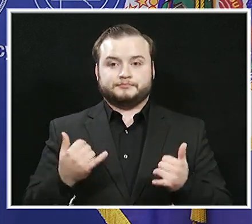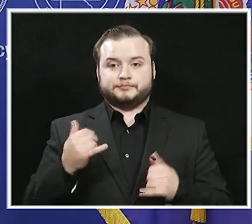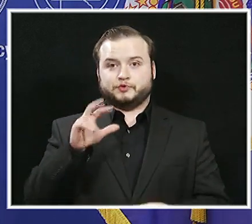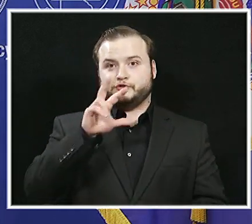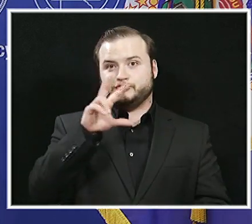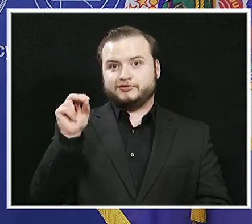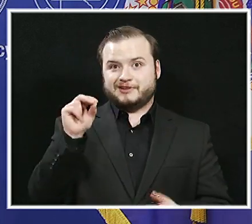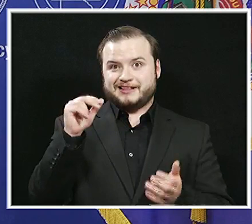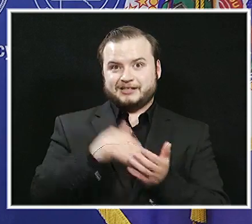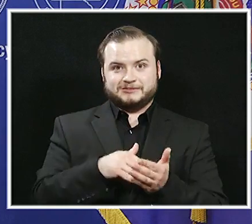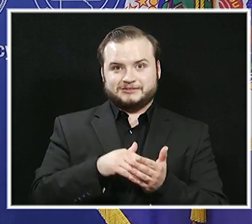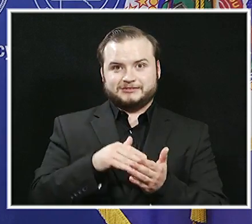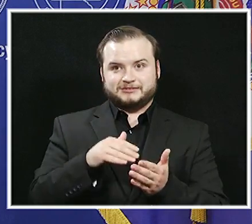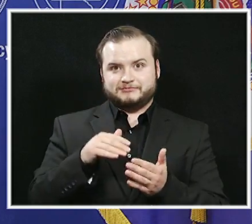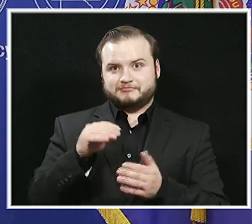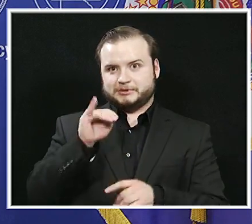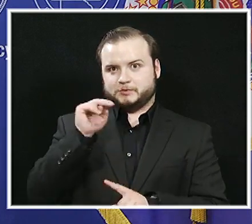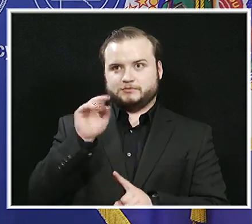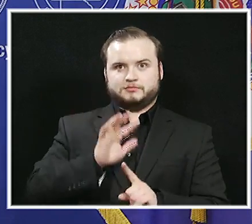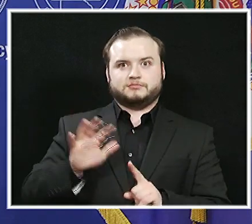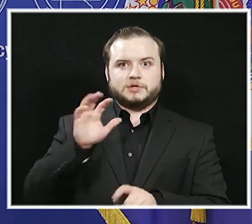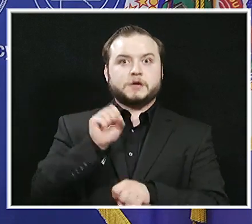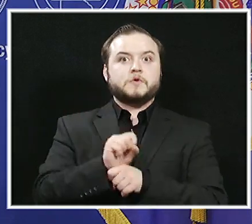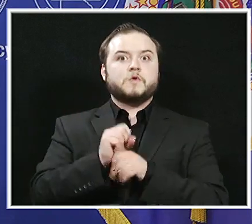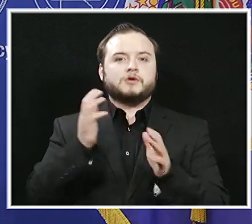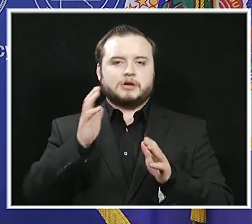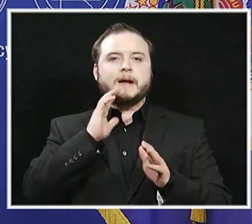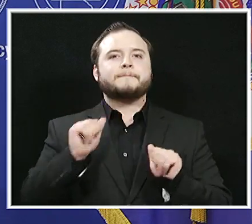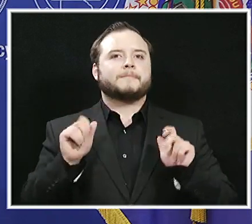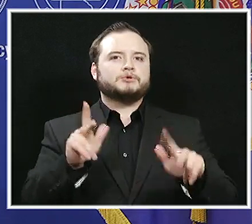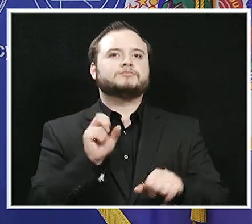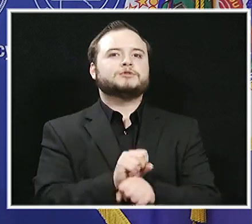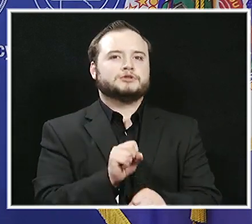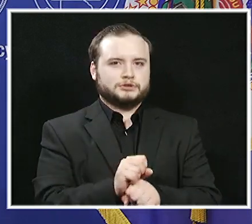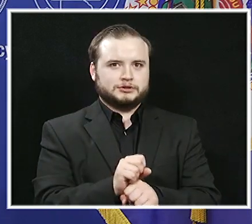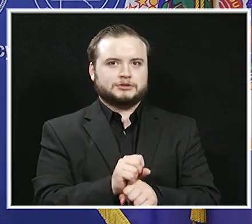again. We think today's announcement will help 30,000 Minnesotans get back to work.